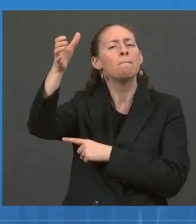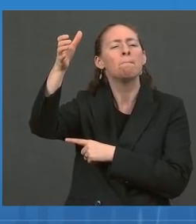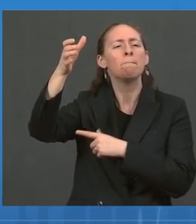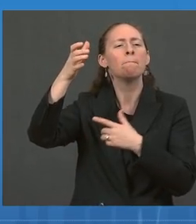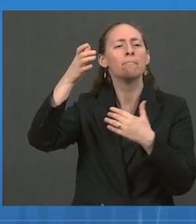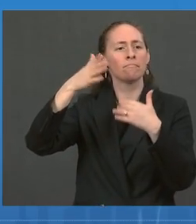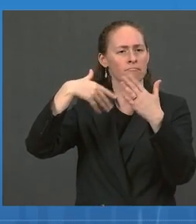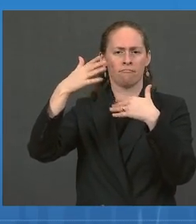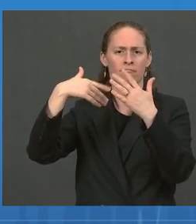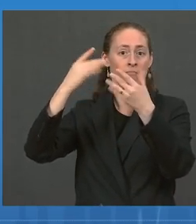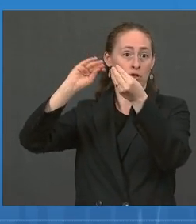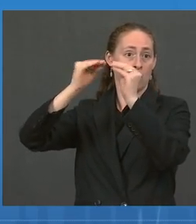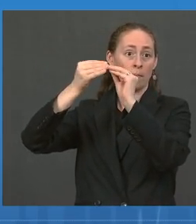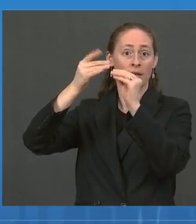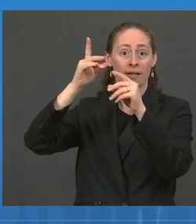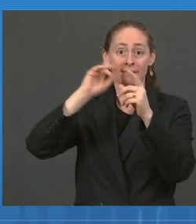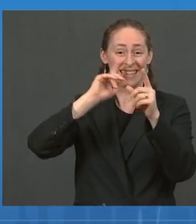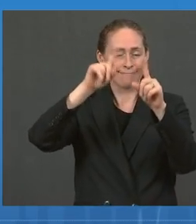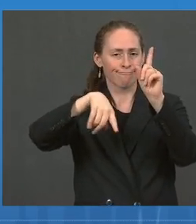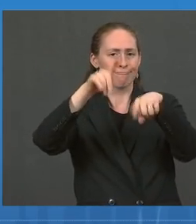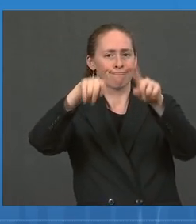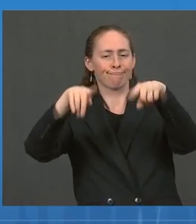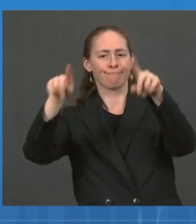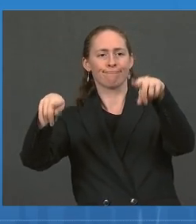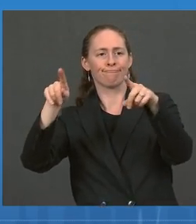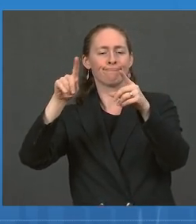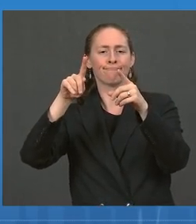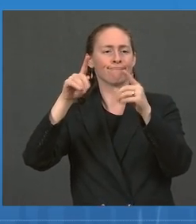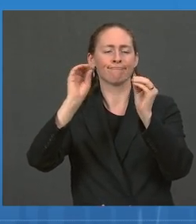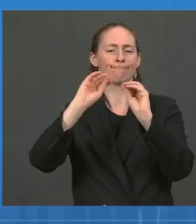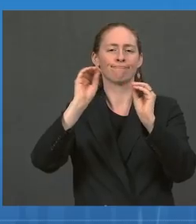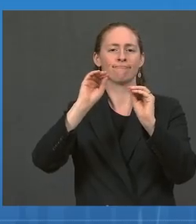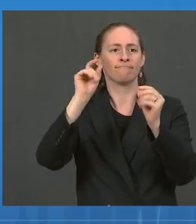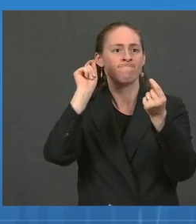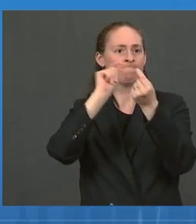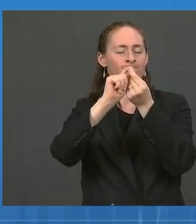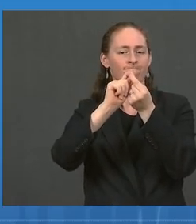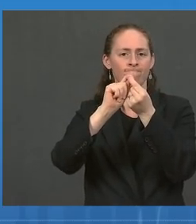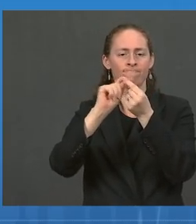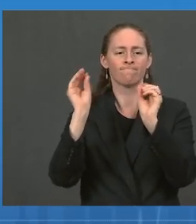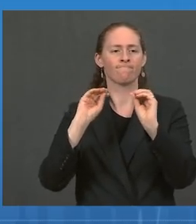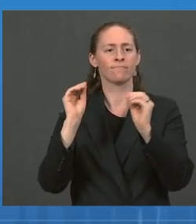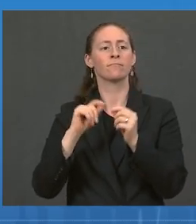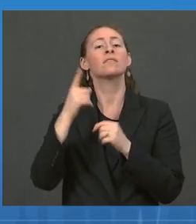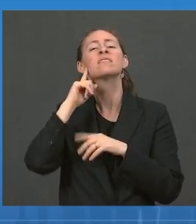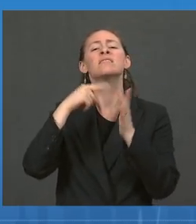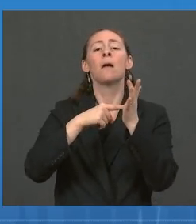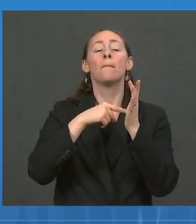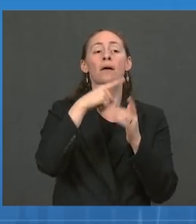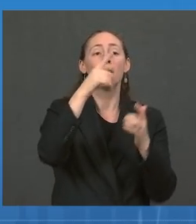and it varies from infection to infection; for measles, it's over 90 percent.